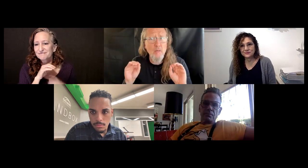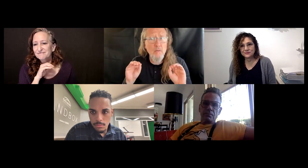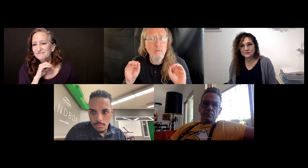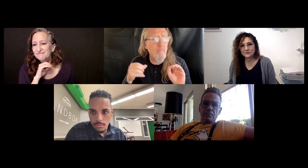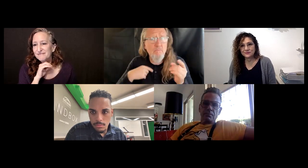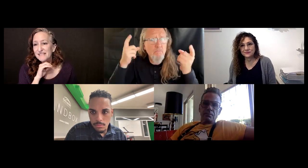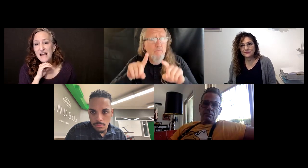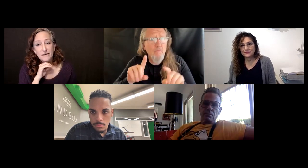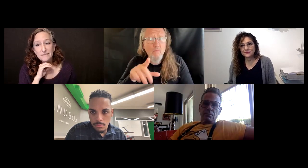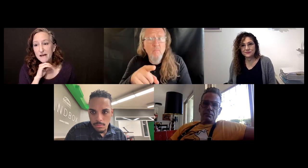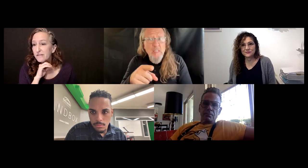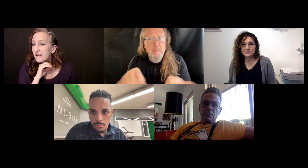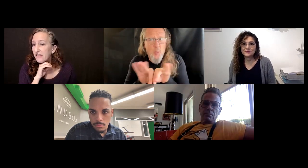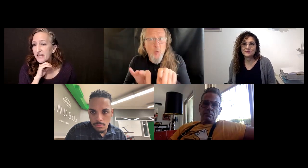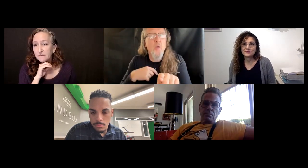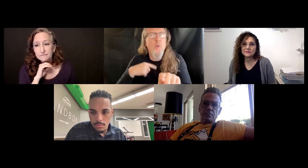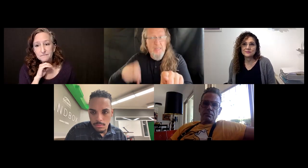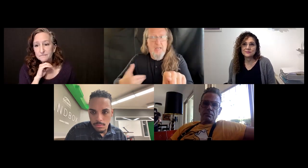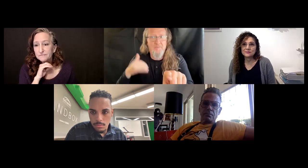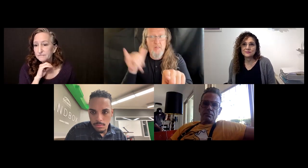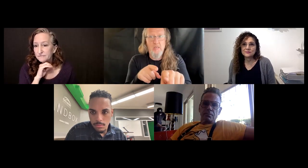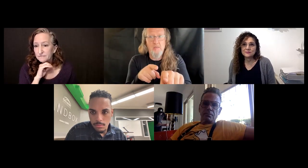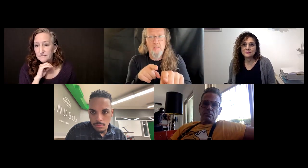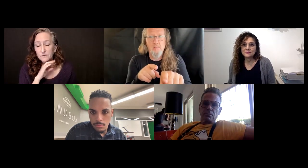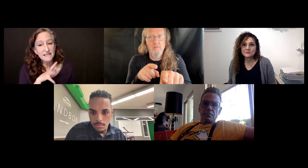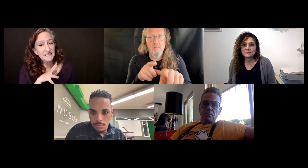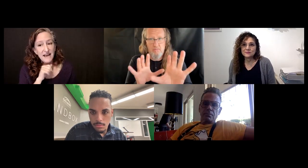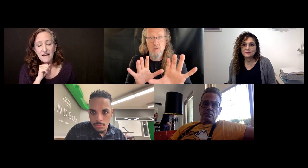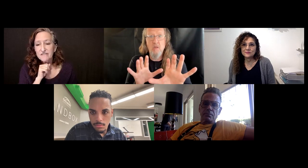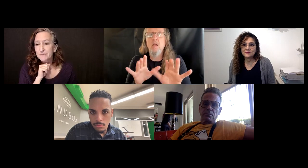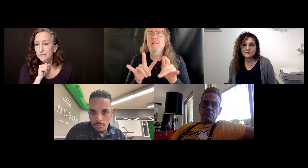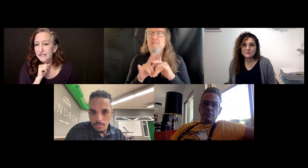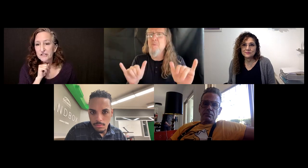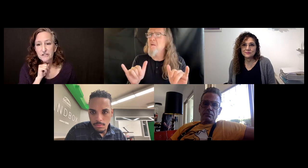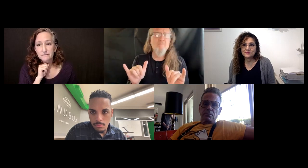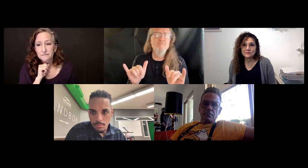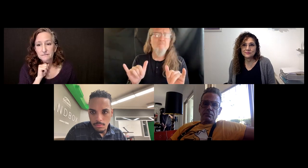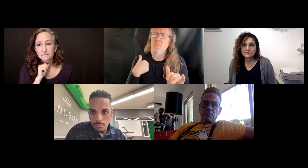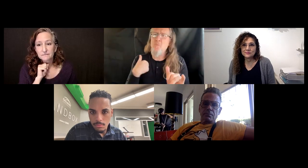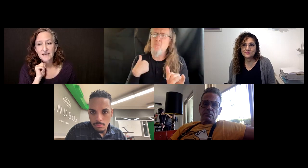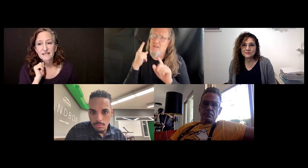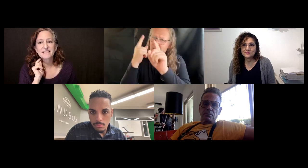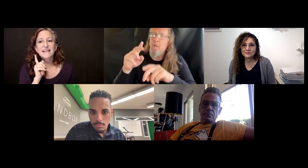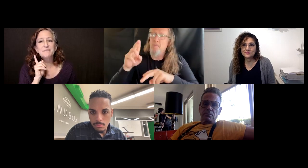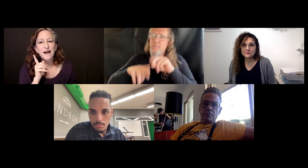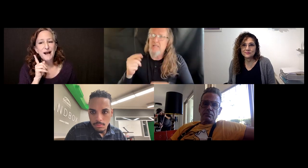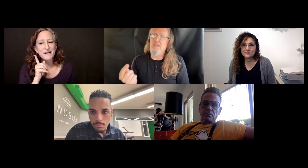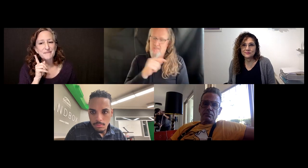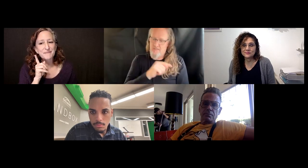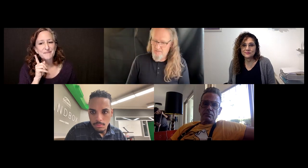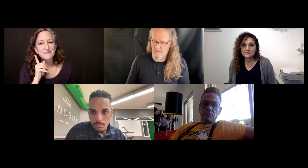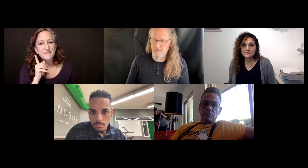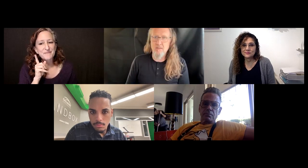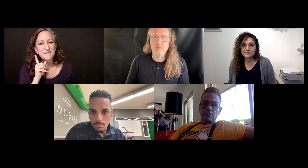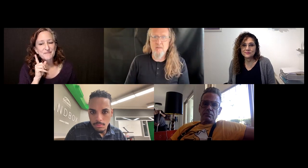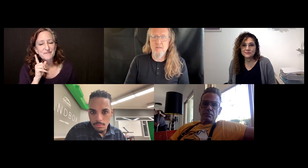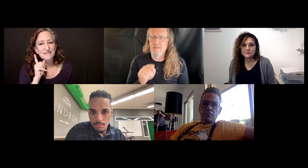No, it's better than nothing. We need to have this bridge at the same time.